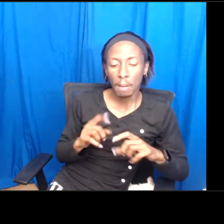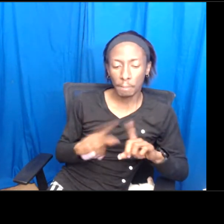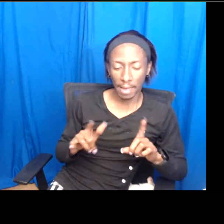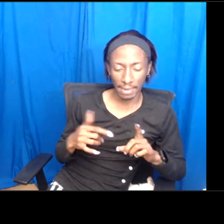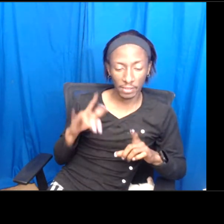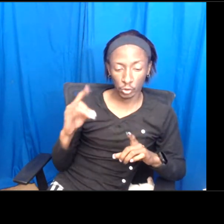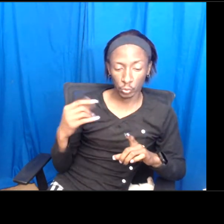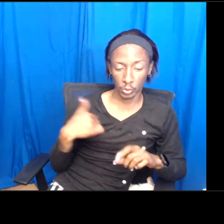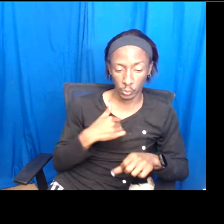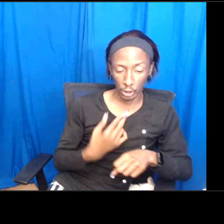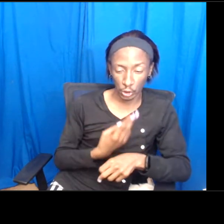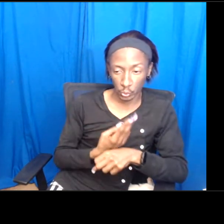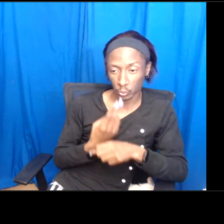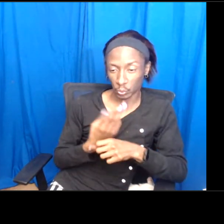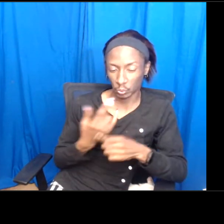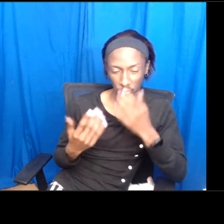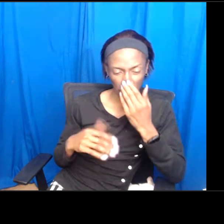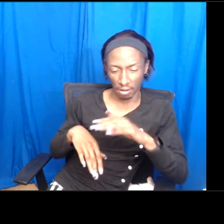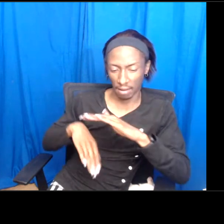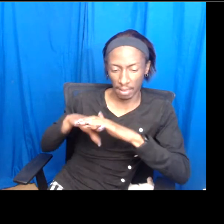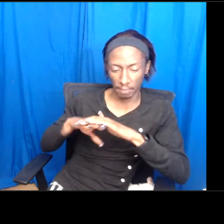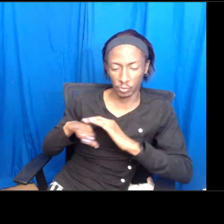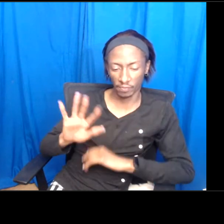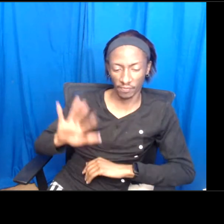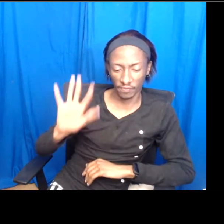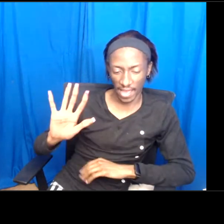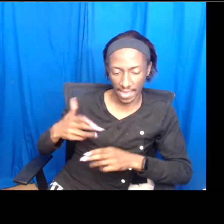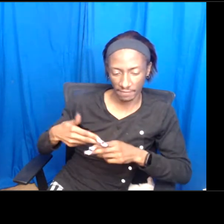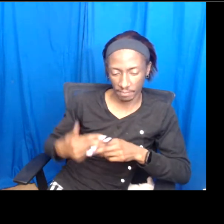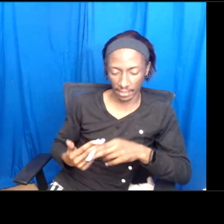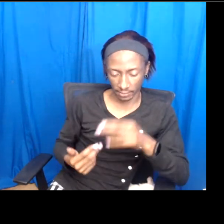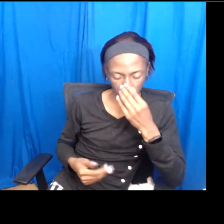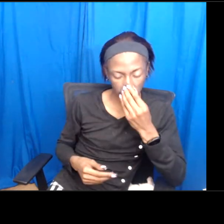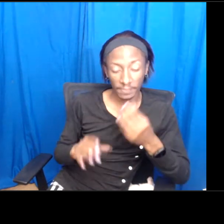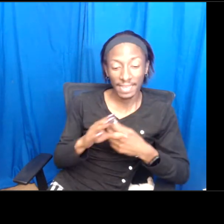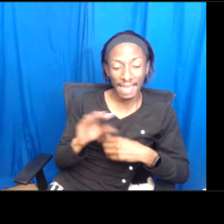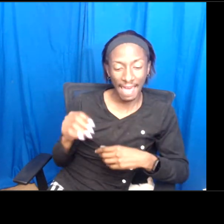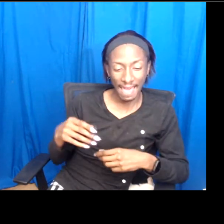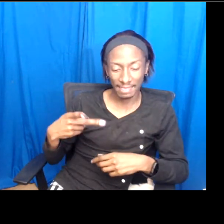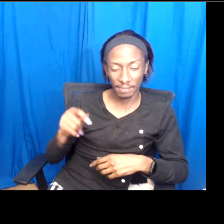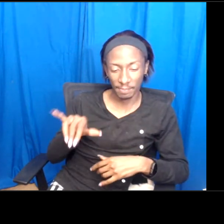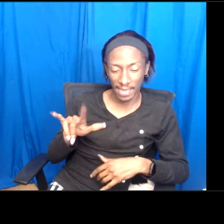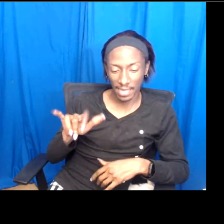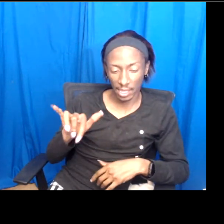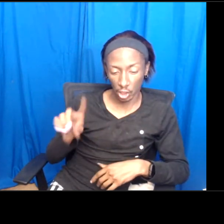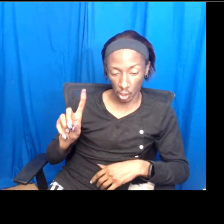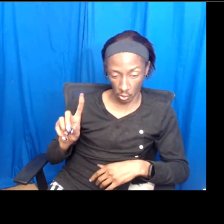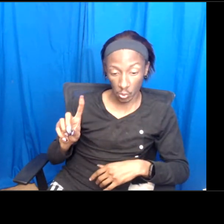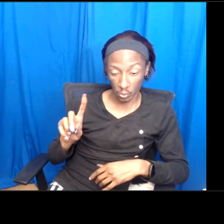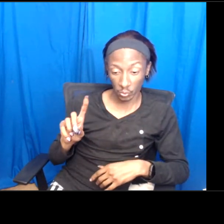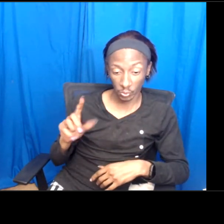are only up to five pounds. And usually the payload that we have on the drones that we fly is just a camera.